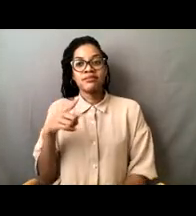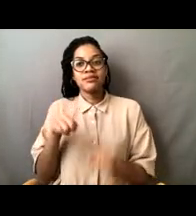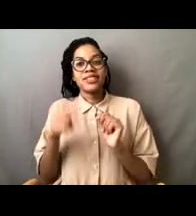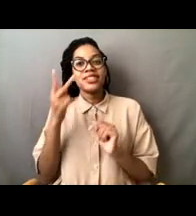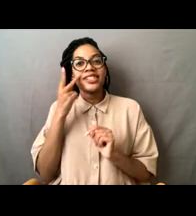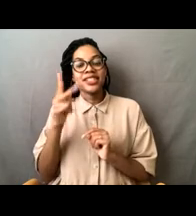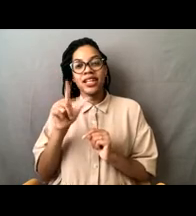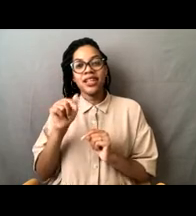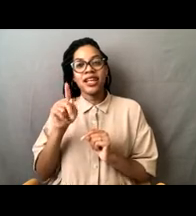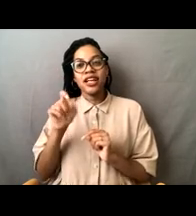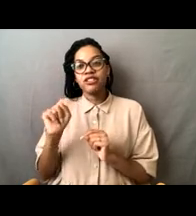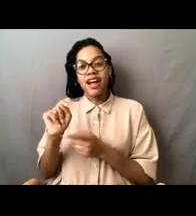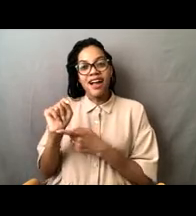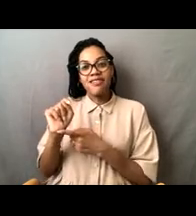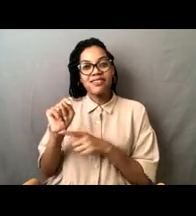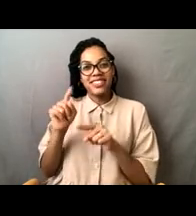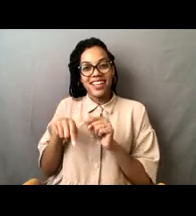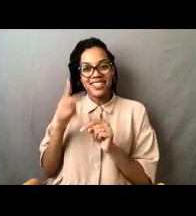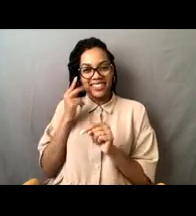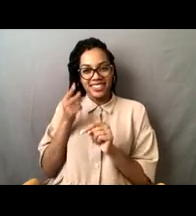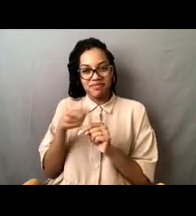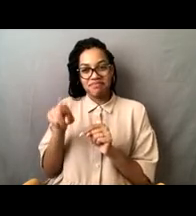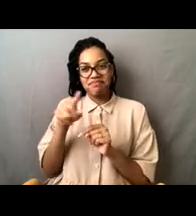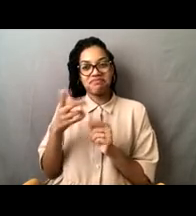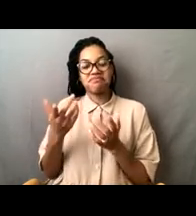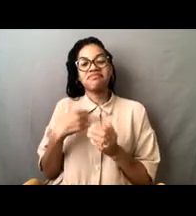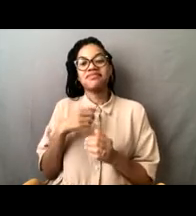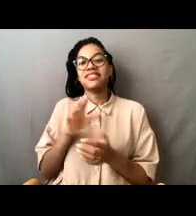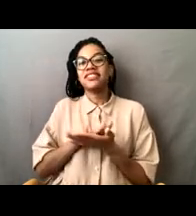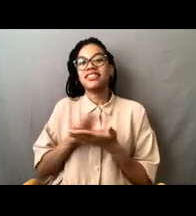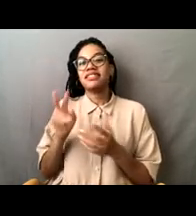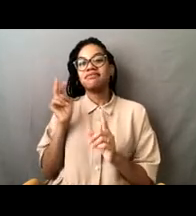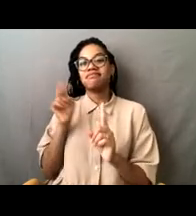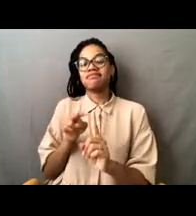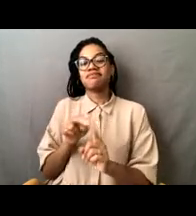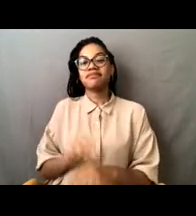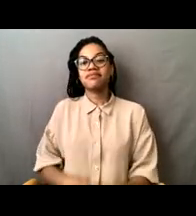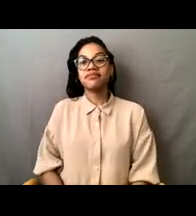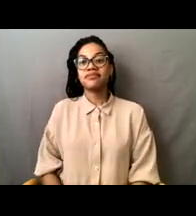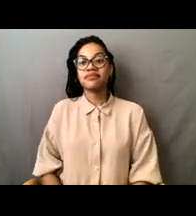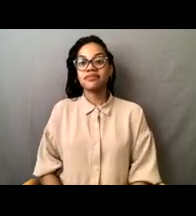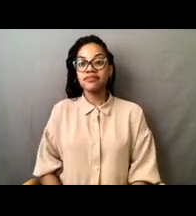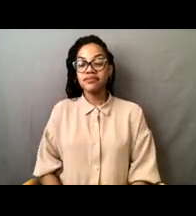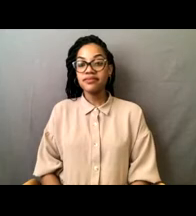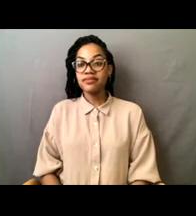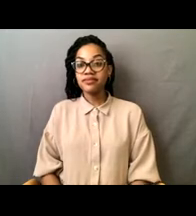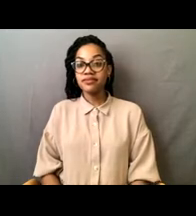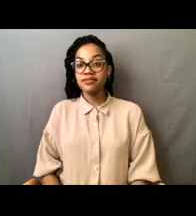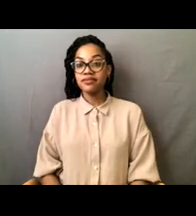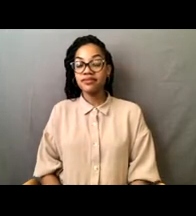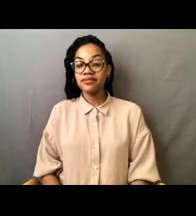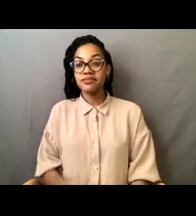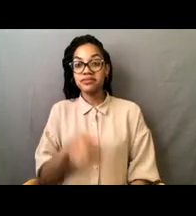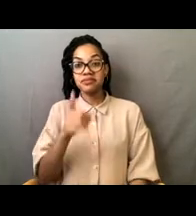So it's kind of a neat perspective. And you're probably noticing, I'm not sure if anyone's picked up, but a few of the lake trout in this video